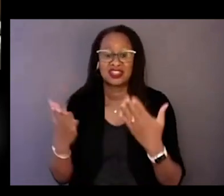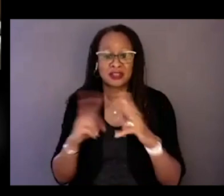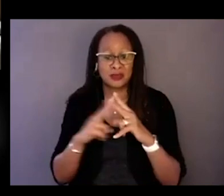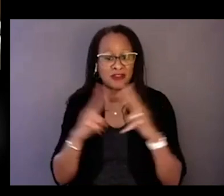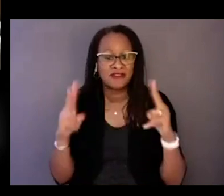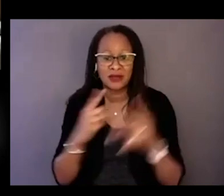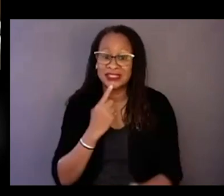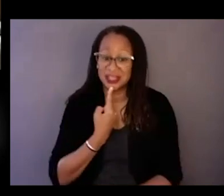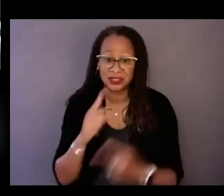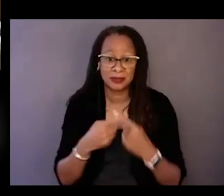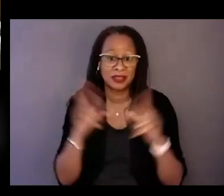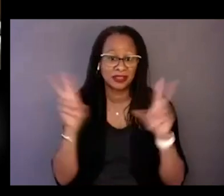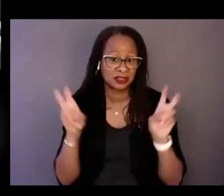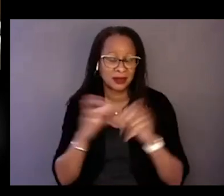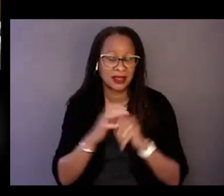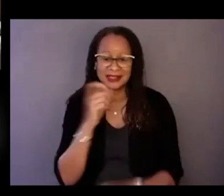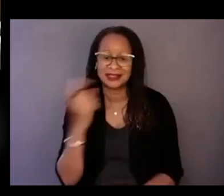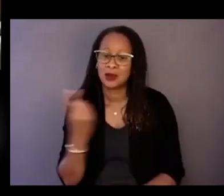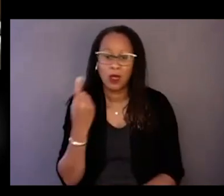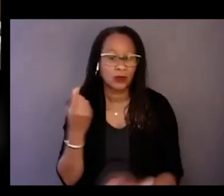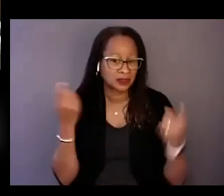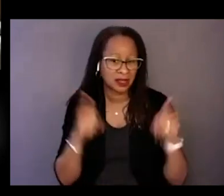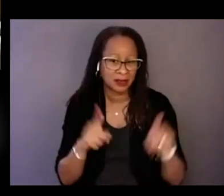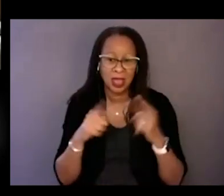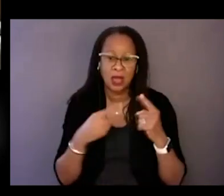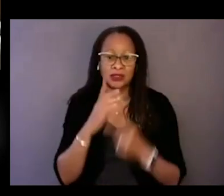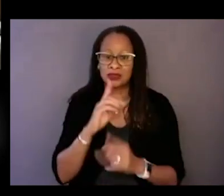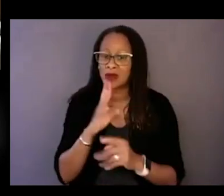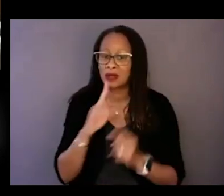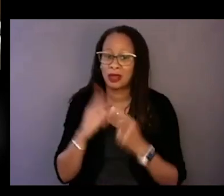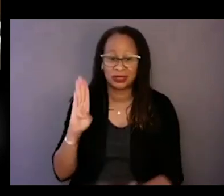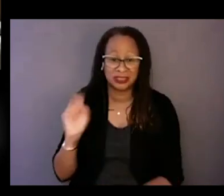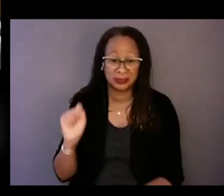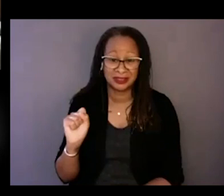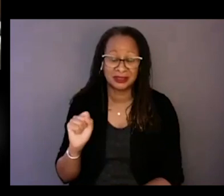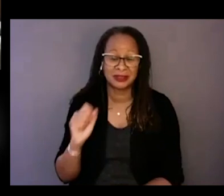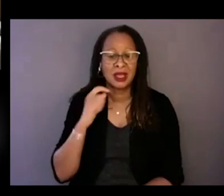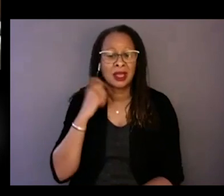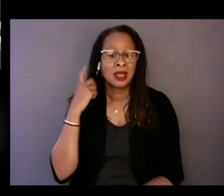And that has not always been the case when it comes to Britney Spears. I think there is something sort of magical